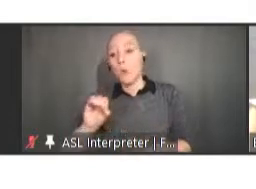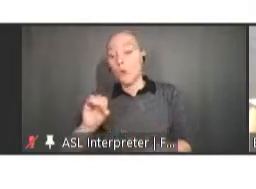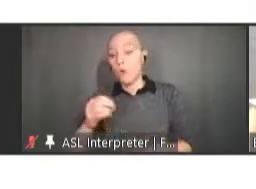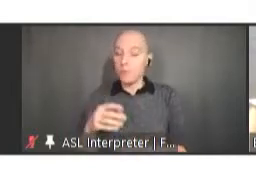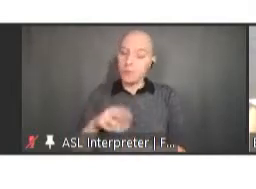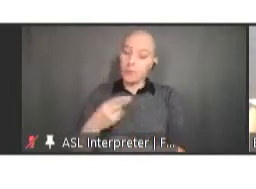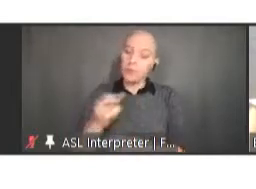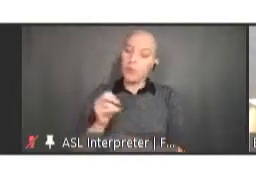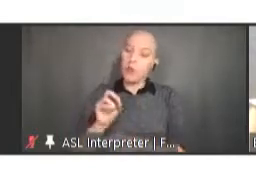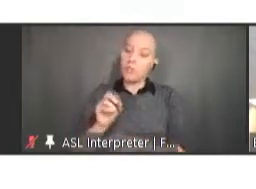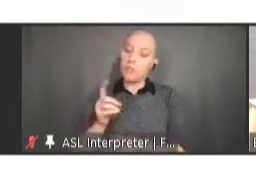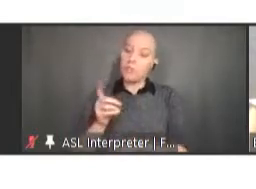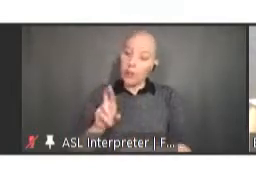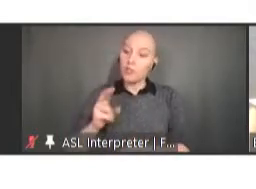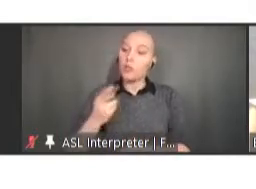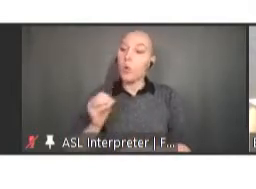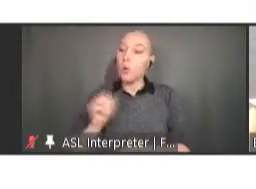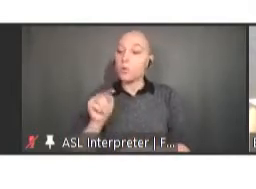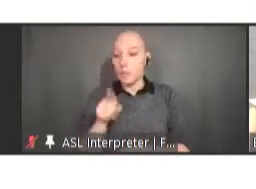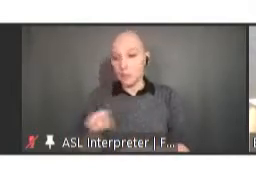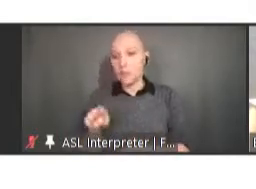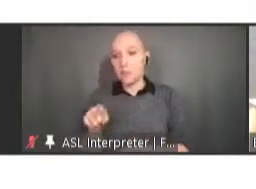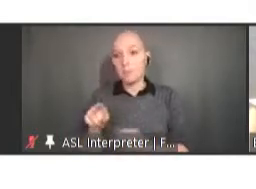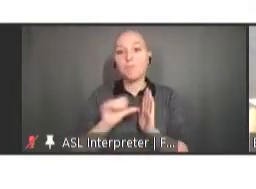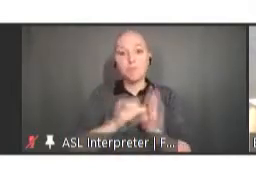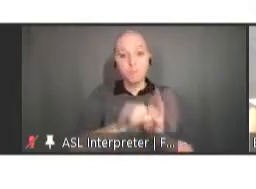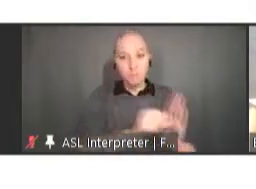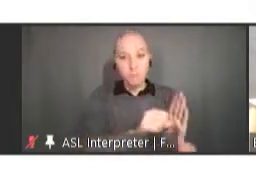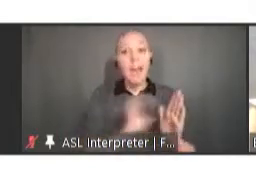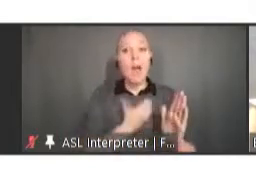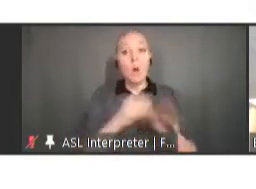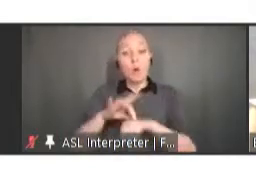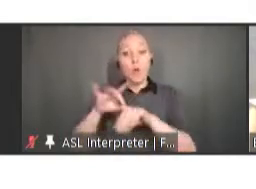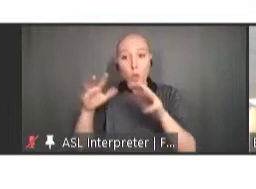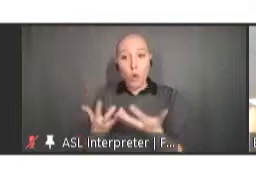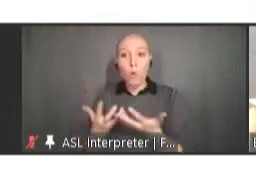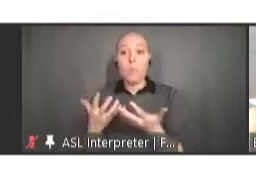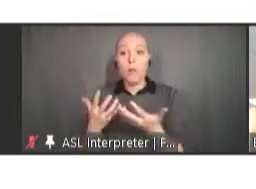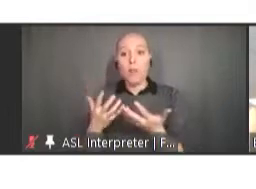immunization efforts and our need to consider neglected tropical diseases if immunization